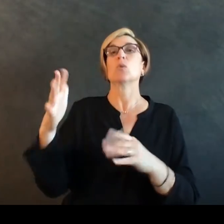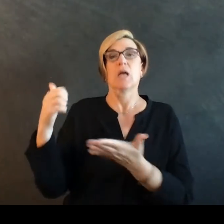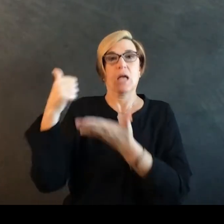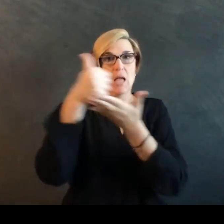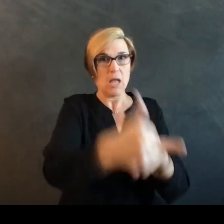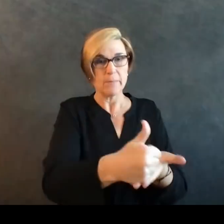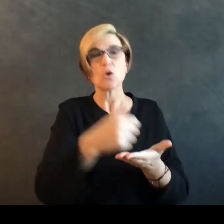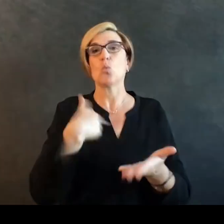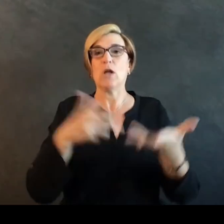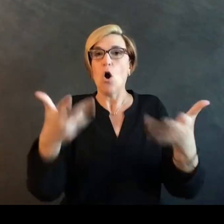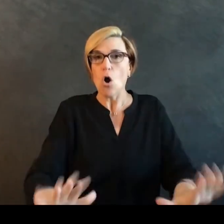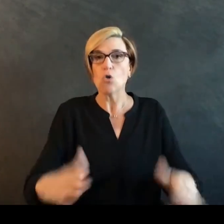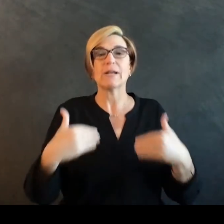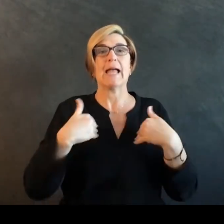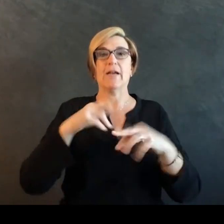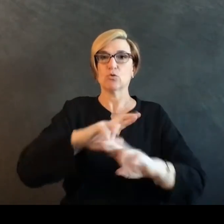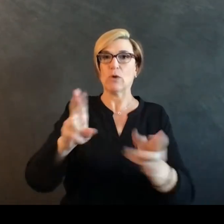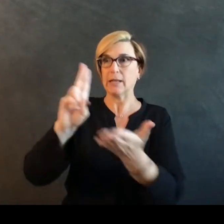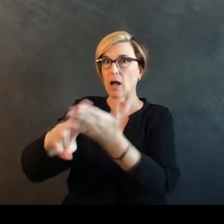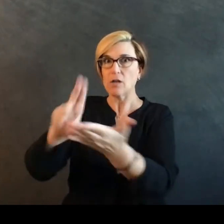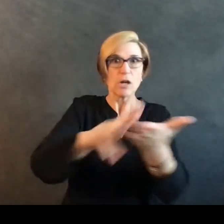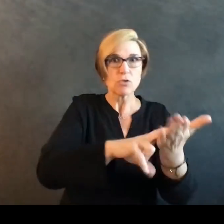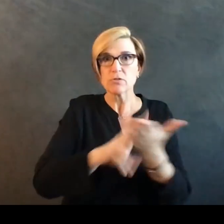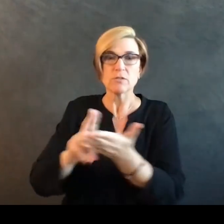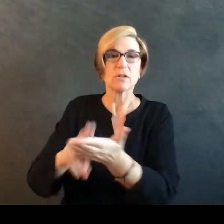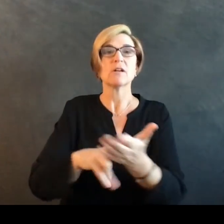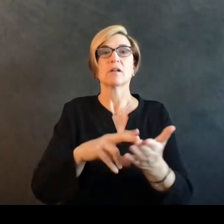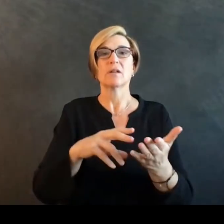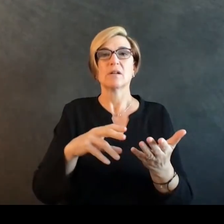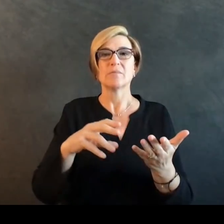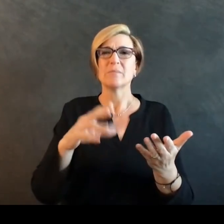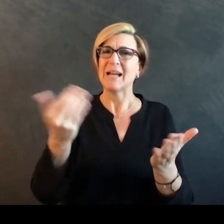people again there's guidance up on the web full transparency we've asked for